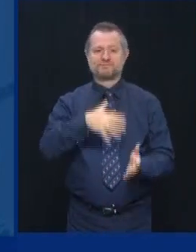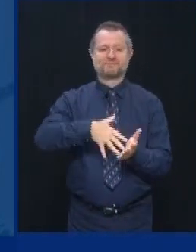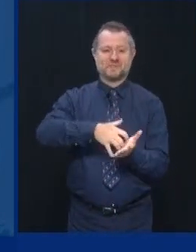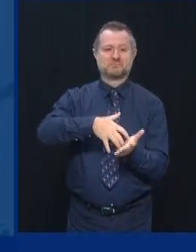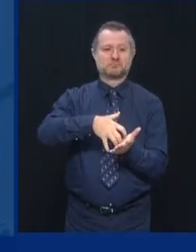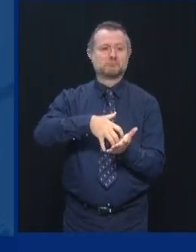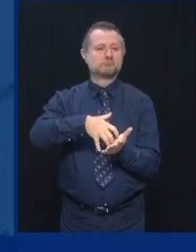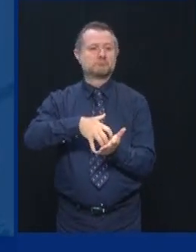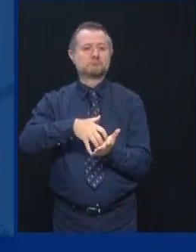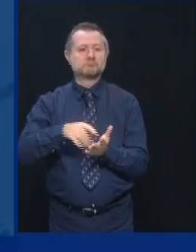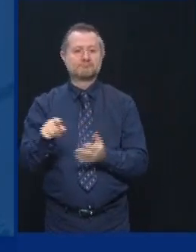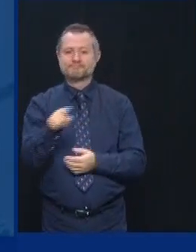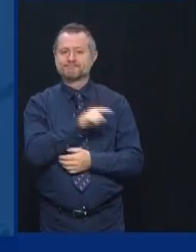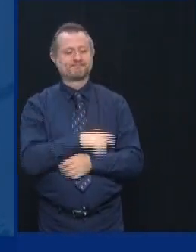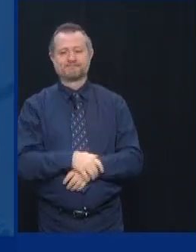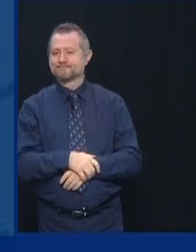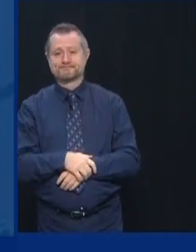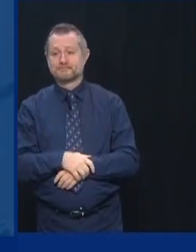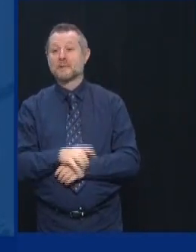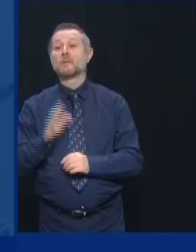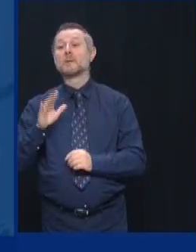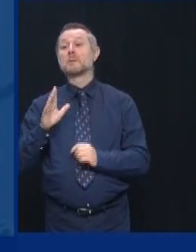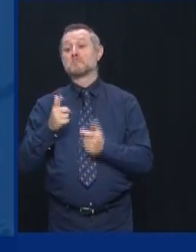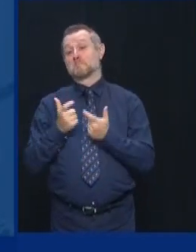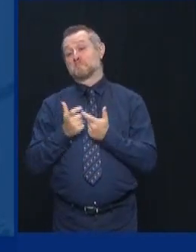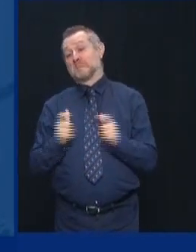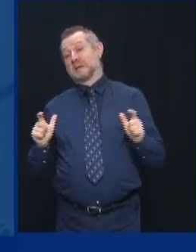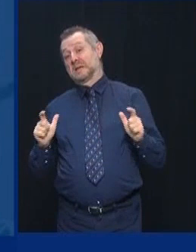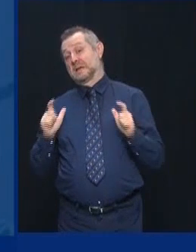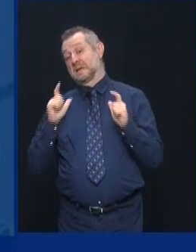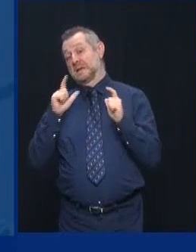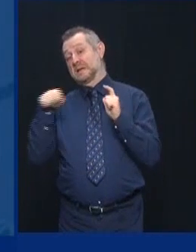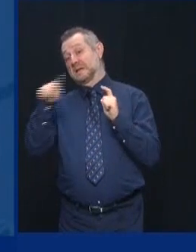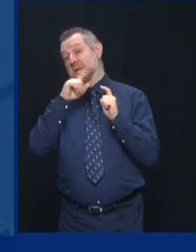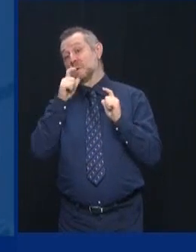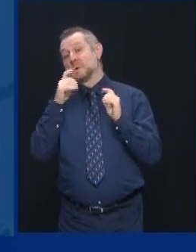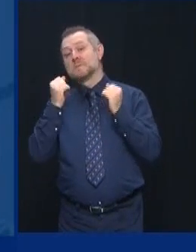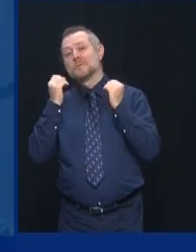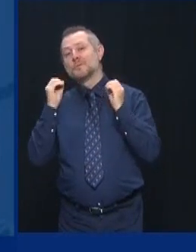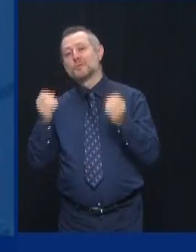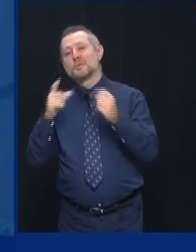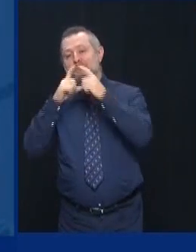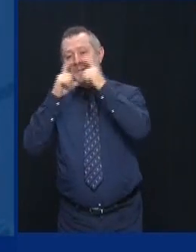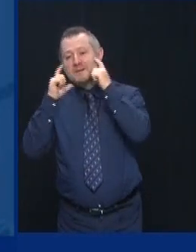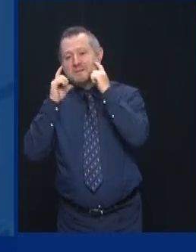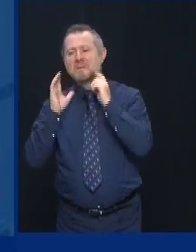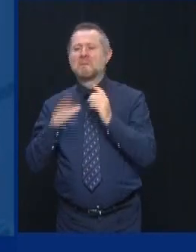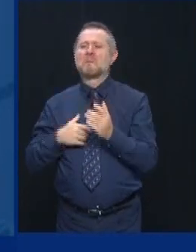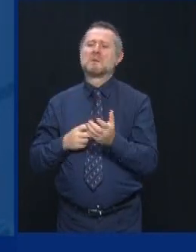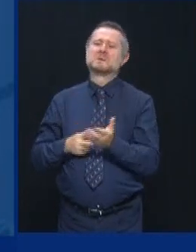NOT DOING ENFORCEMENT. WARNINGS ARE NOT ENFORCEMENT.